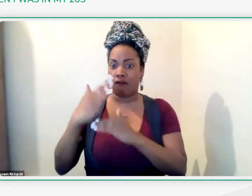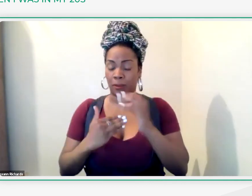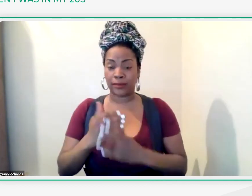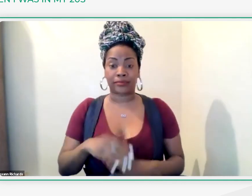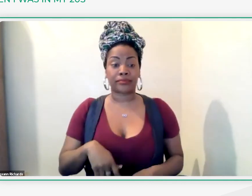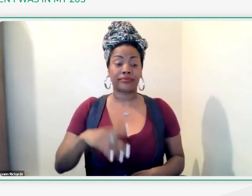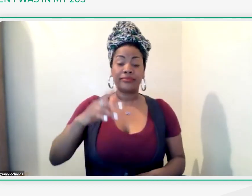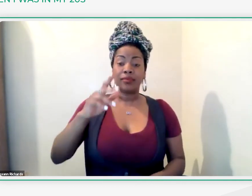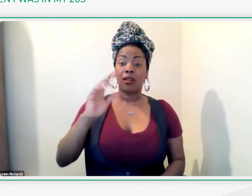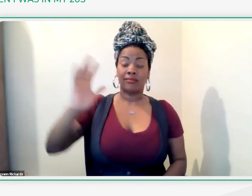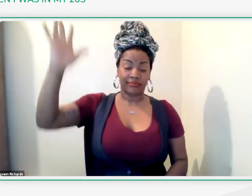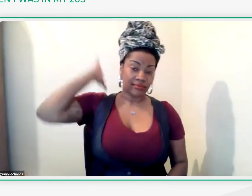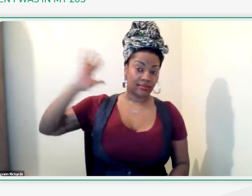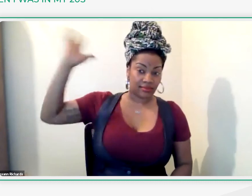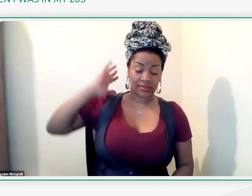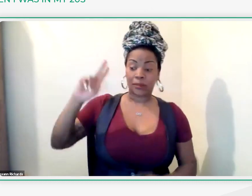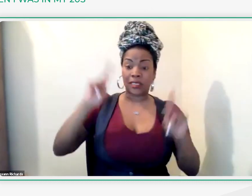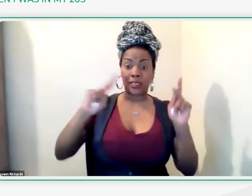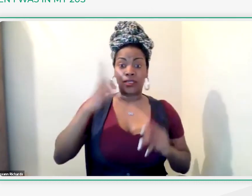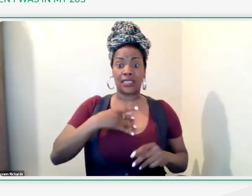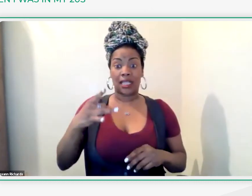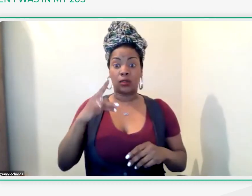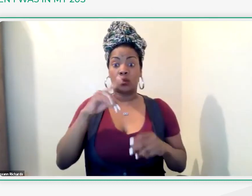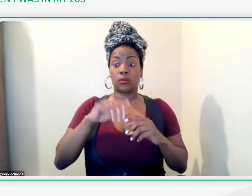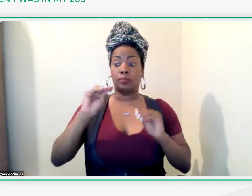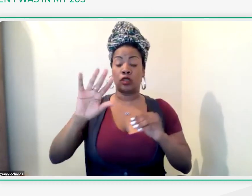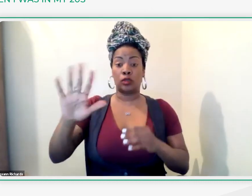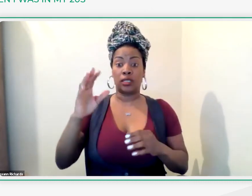And the answer is: that is based on your individual levels of comfort.